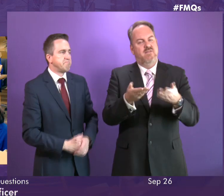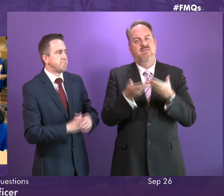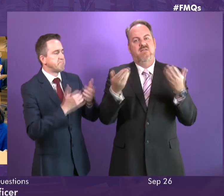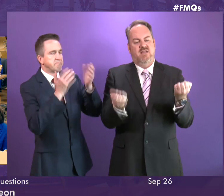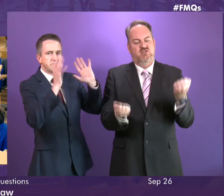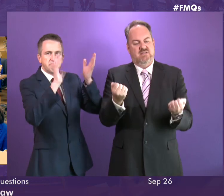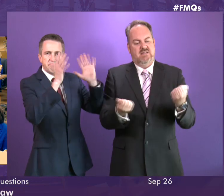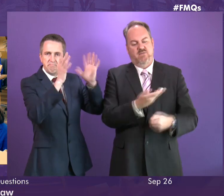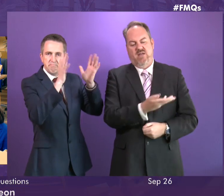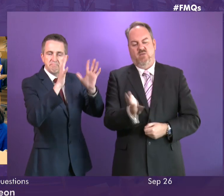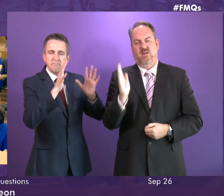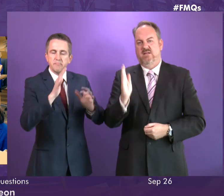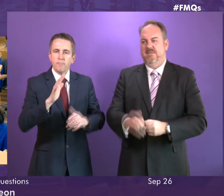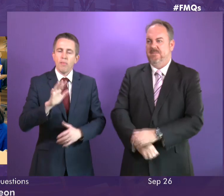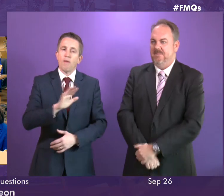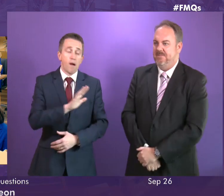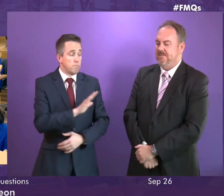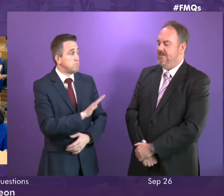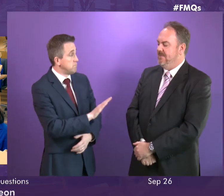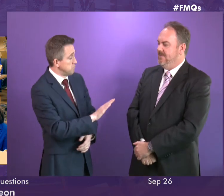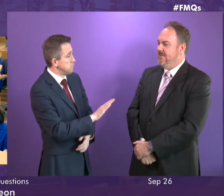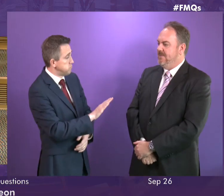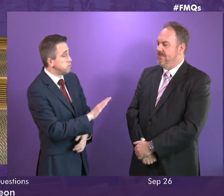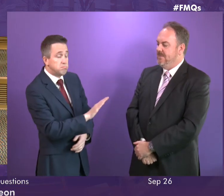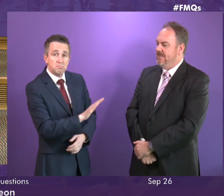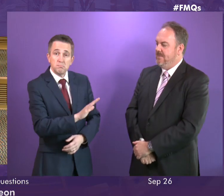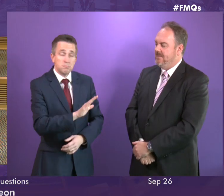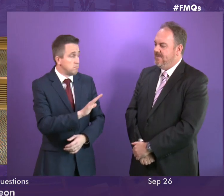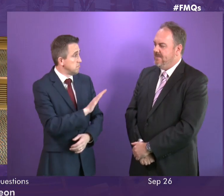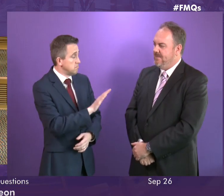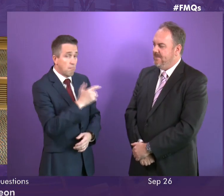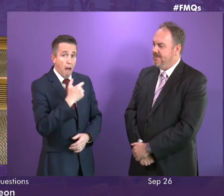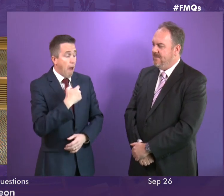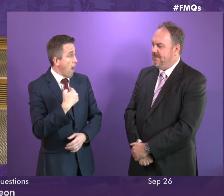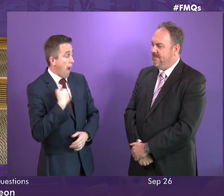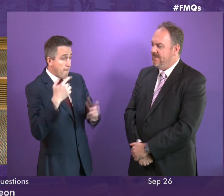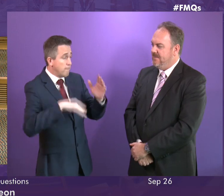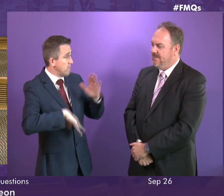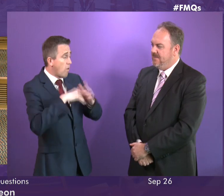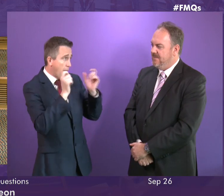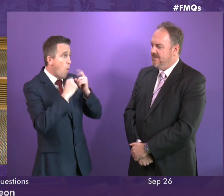The First Minister: I fully understand the views and opinions